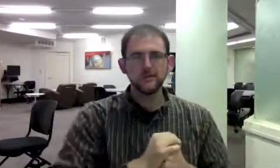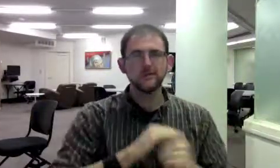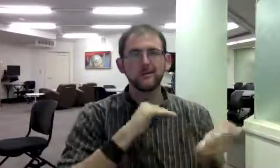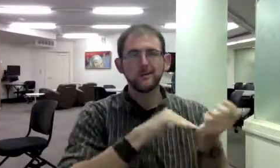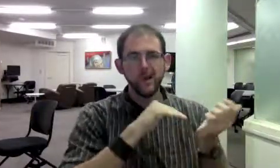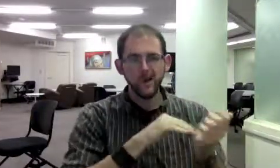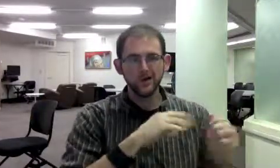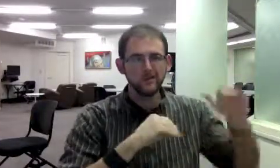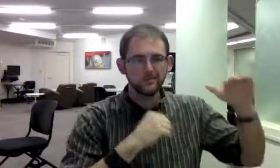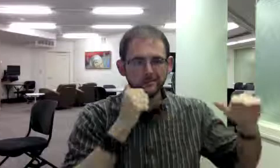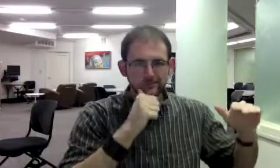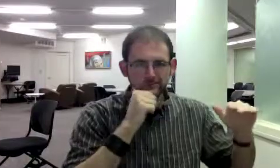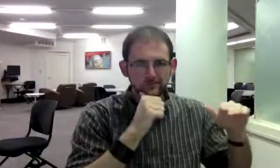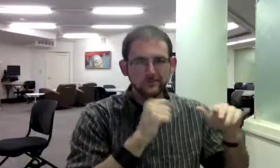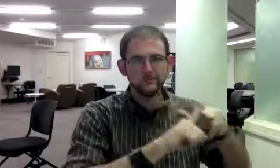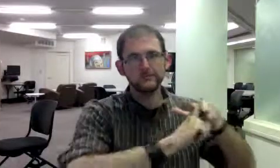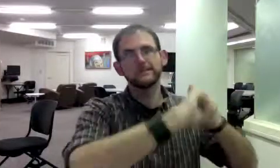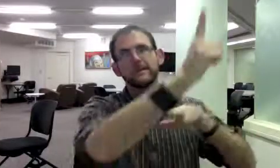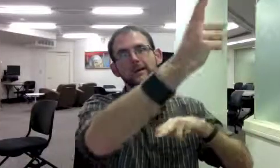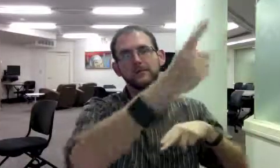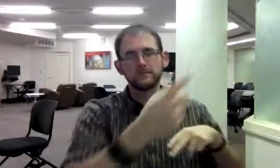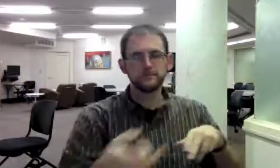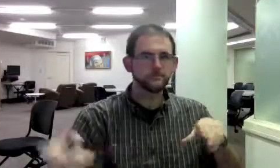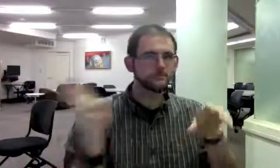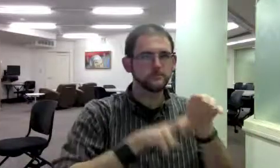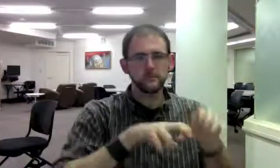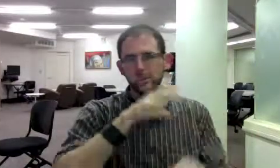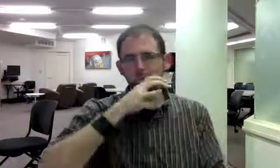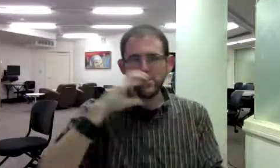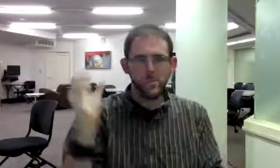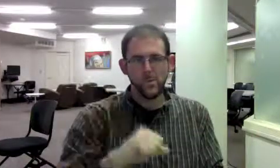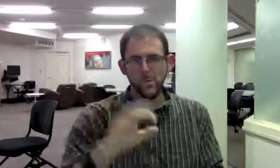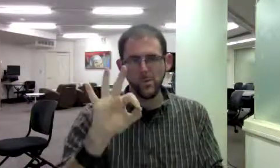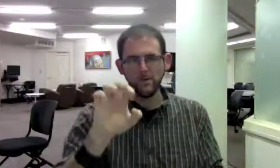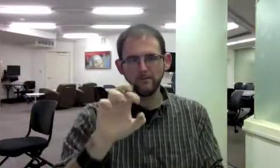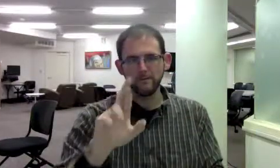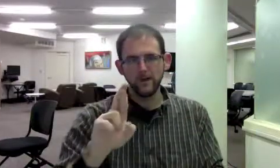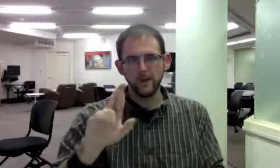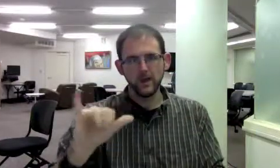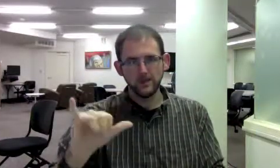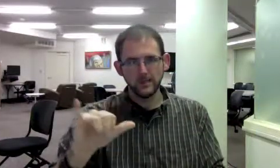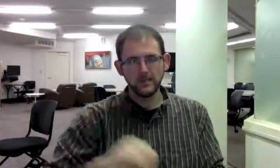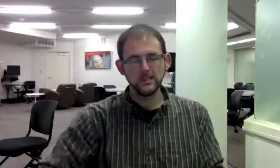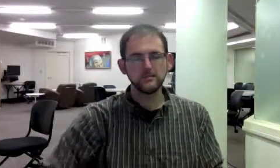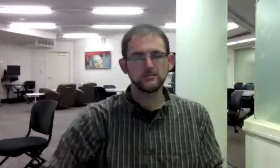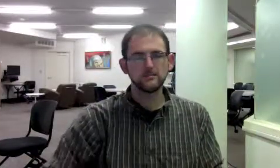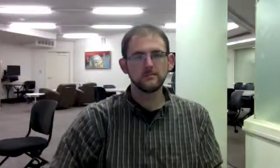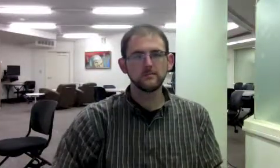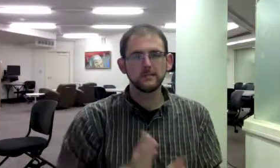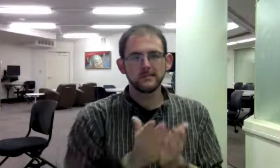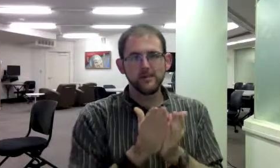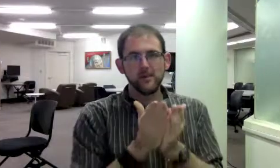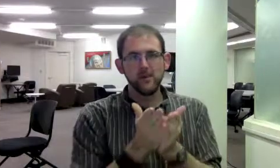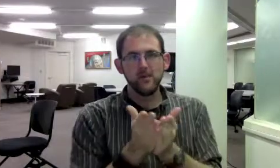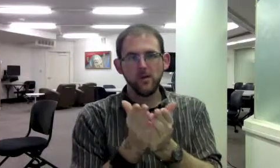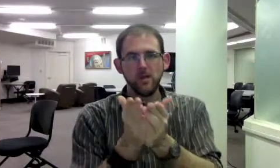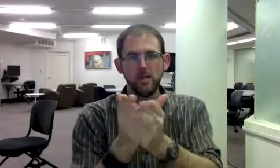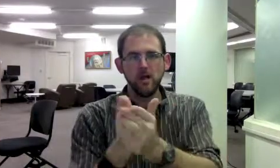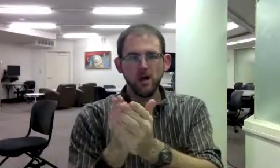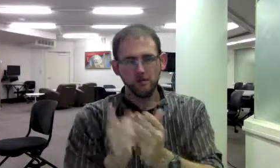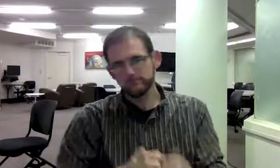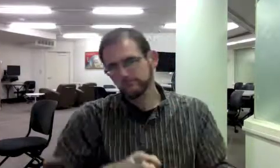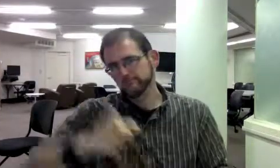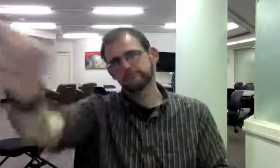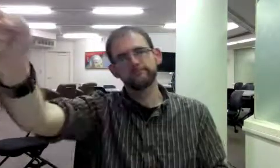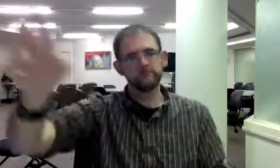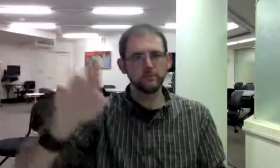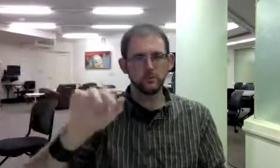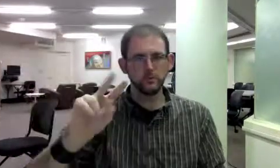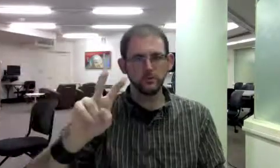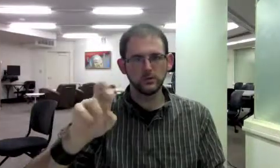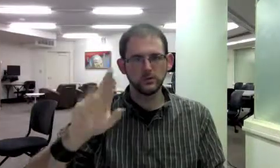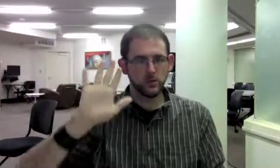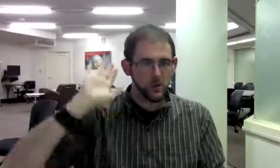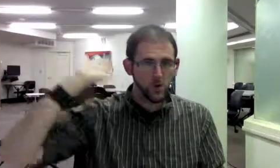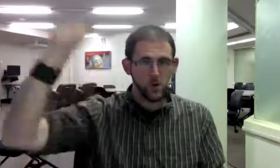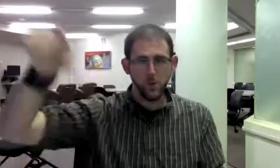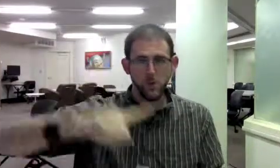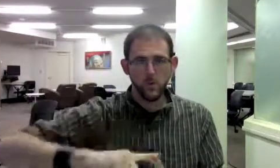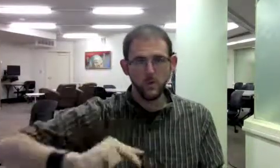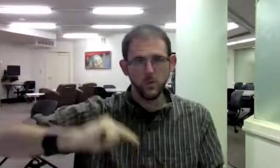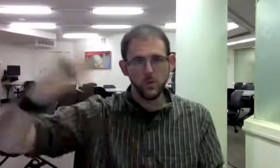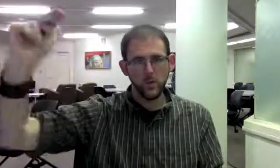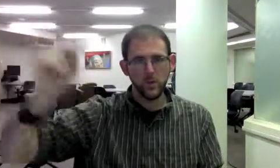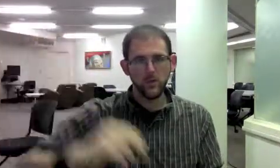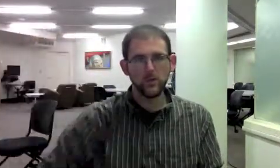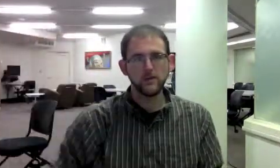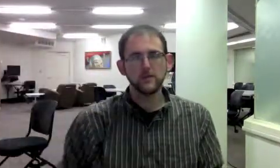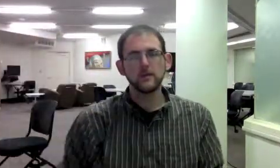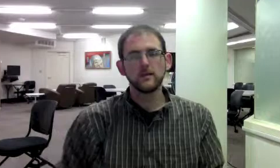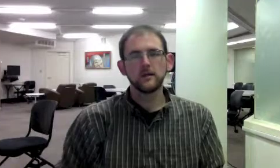So the doctor and the girl bug out -- they steal an old ferry and begin sailing it up the river.